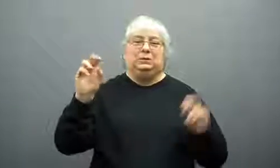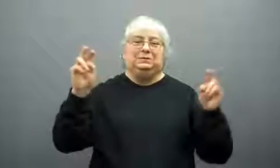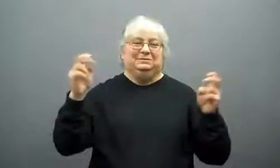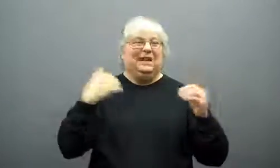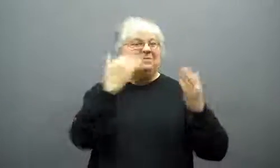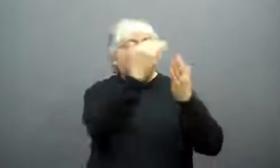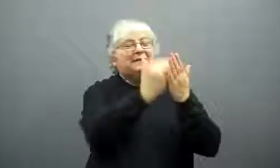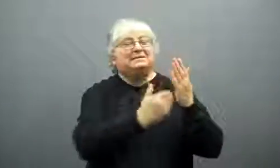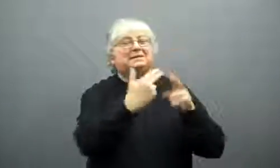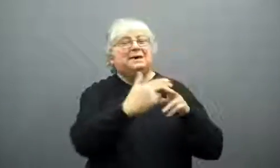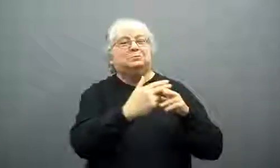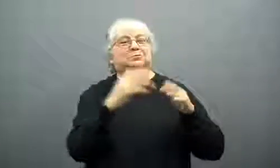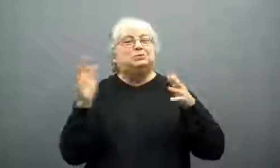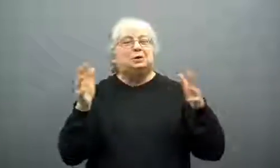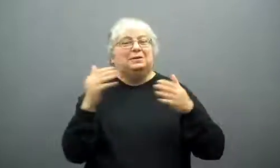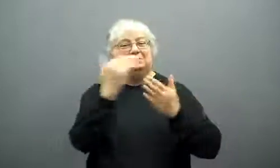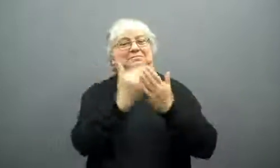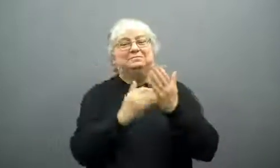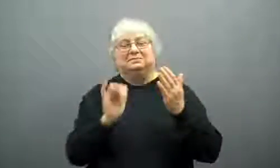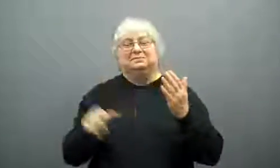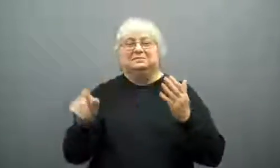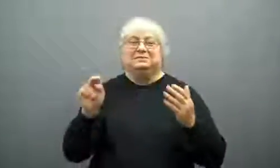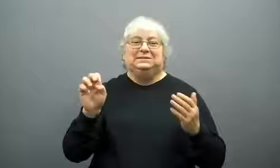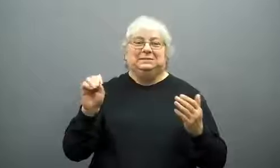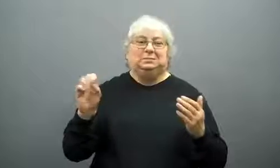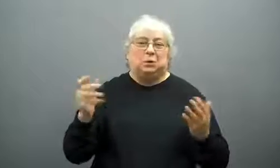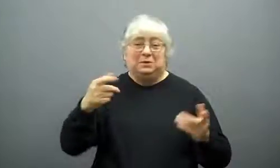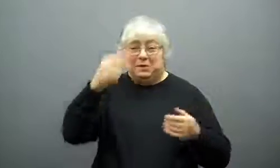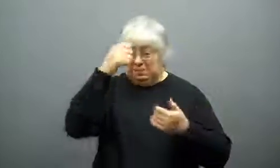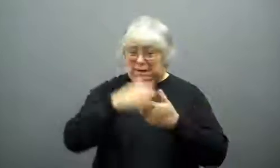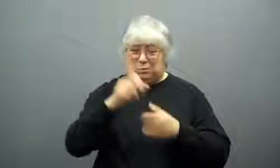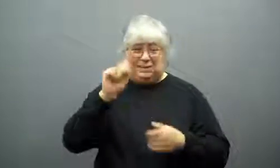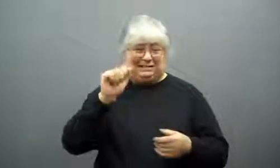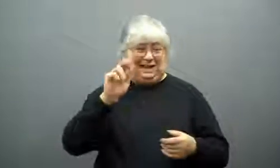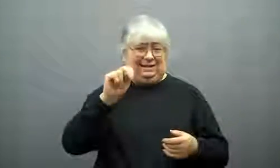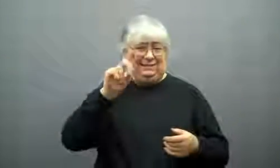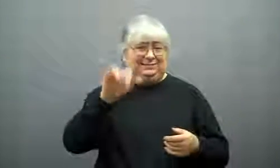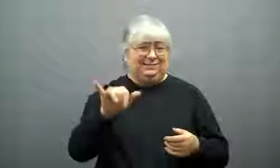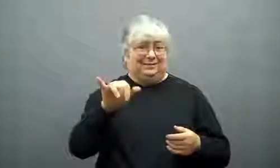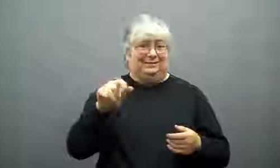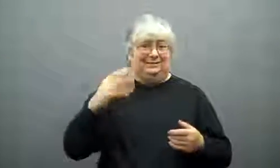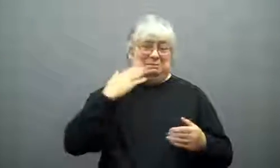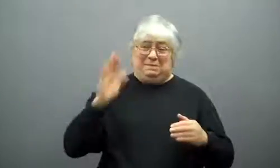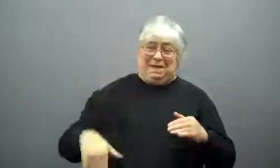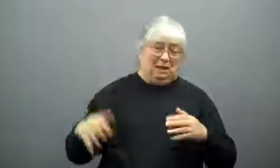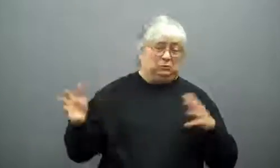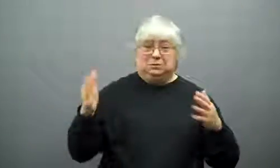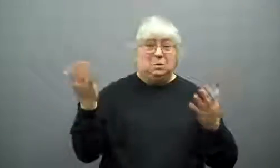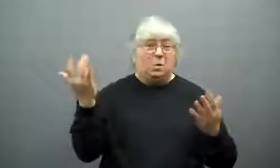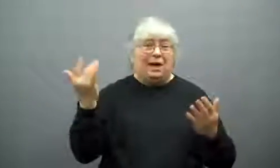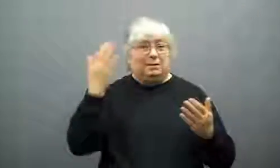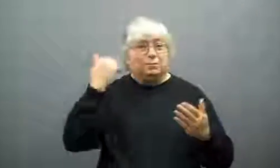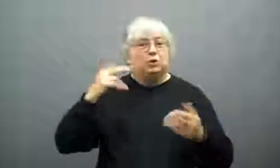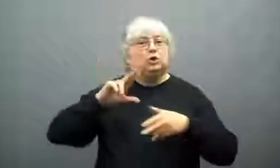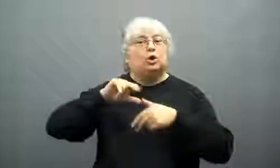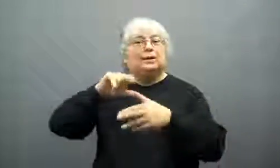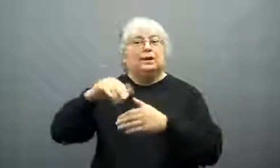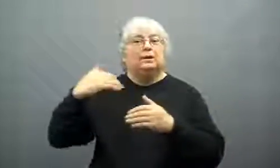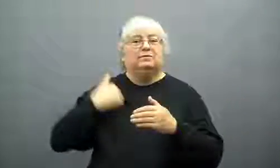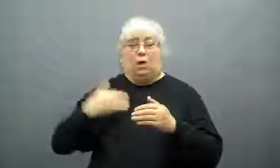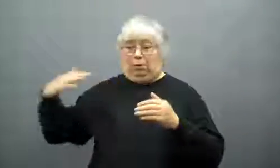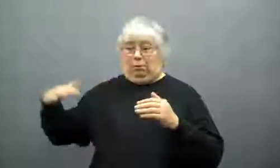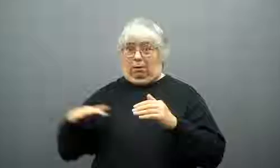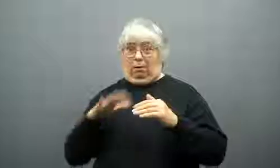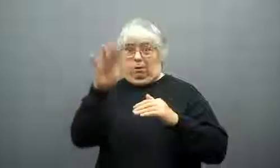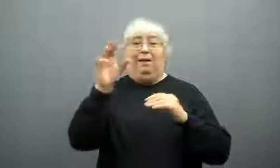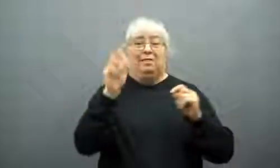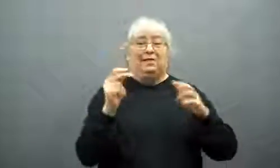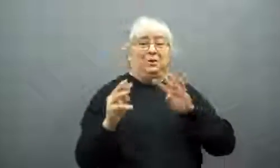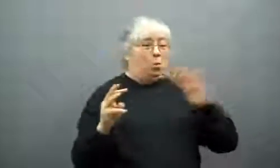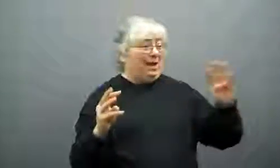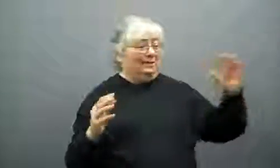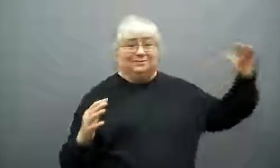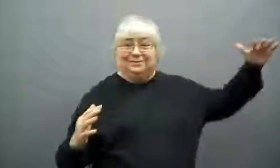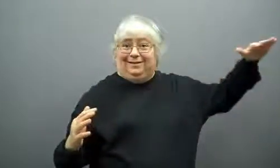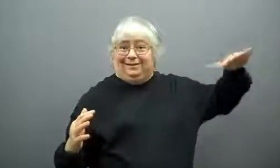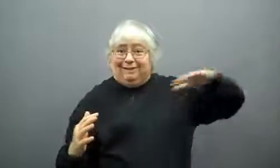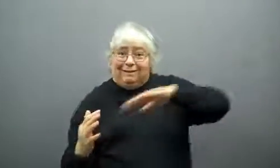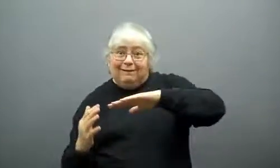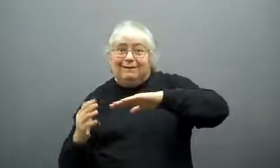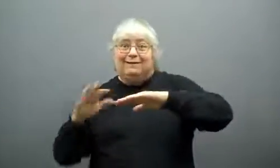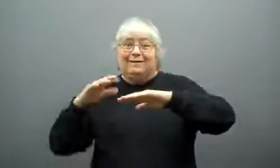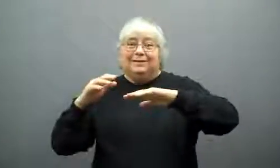There's a list of storm names, and this one was Nemo.